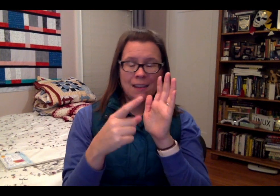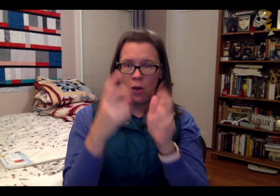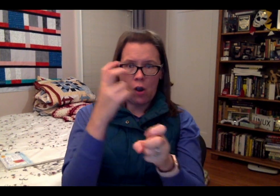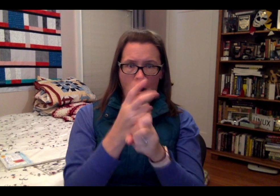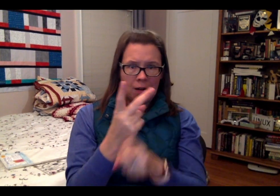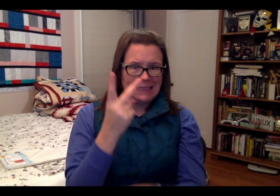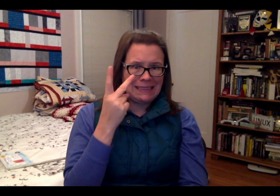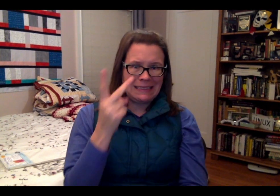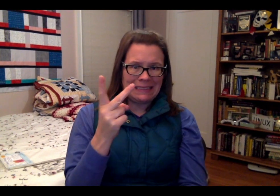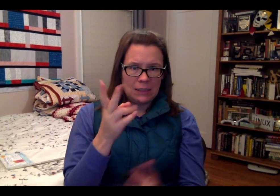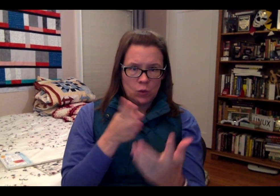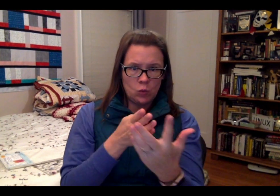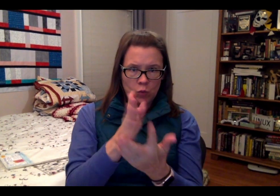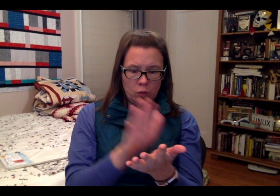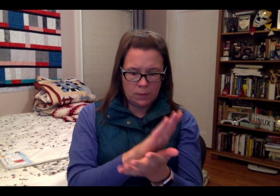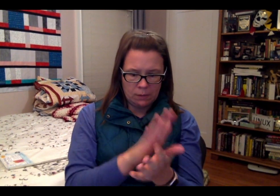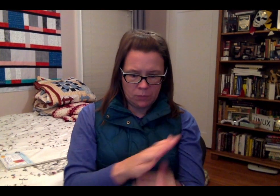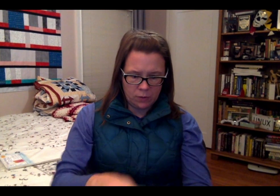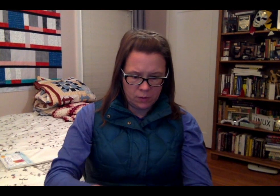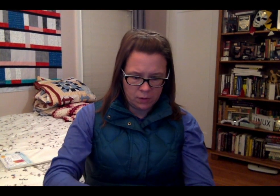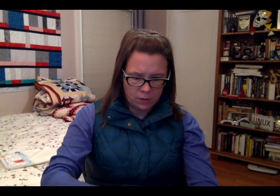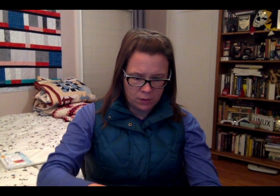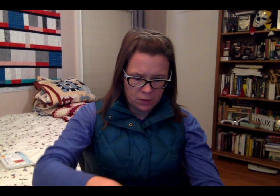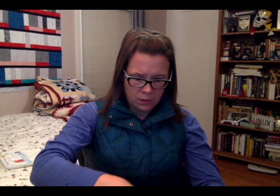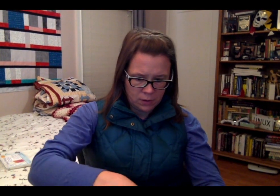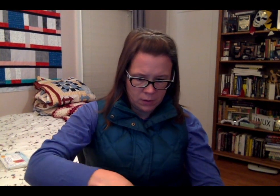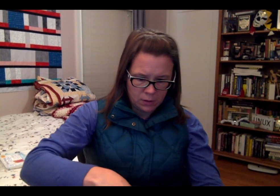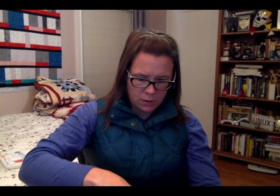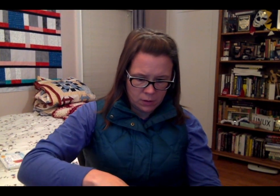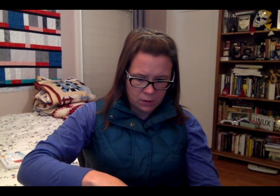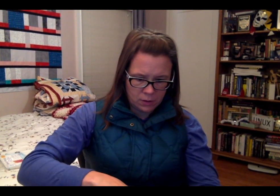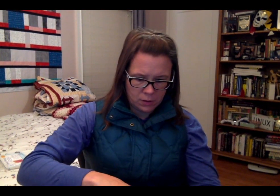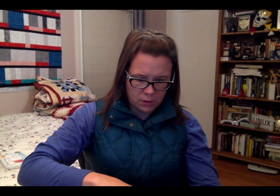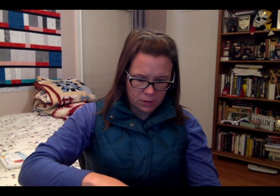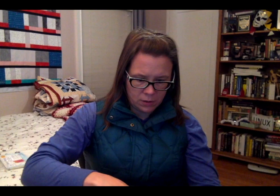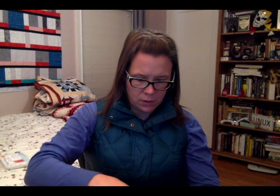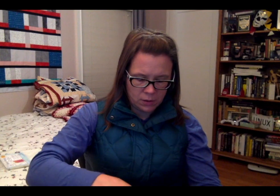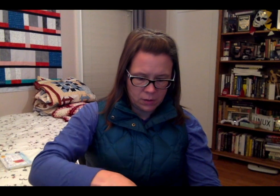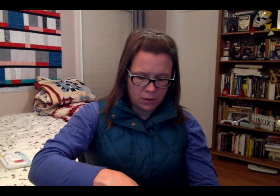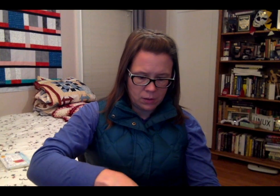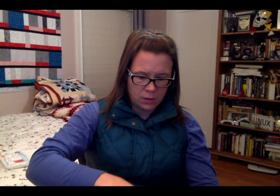One of the downsides of it is it's hard to see through the paper. It's not very transparent.